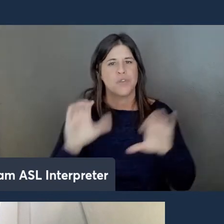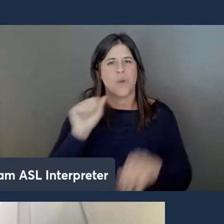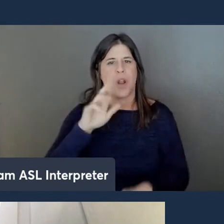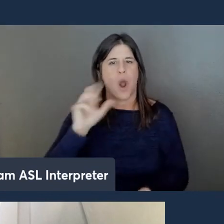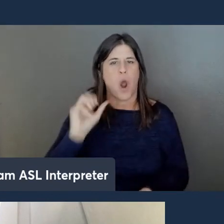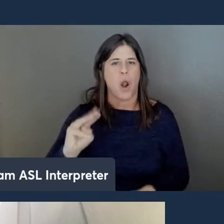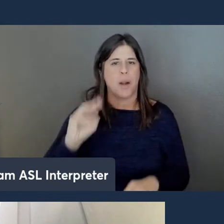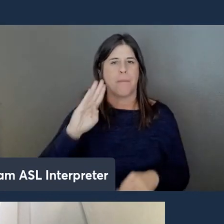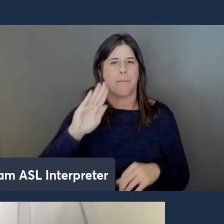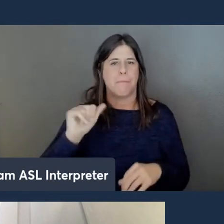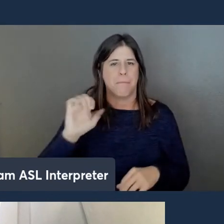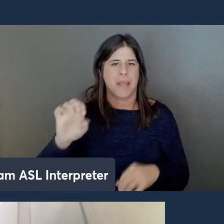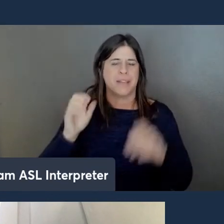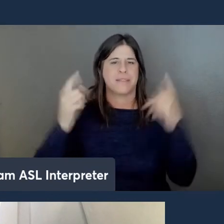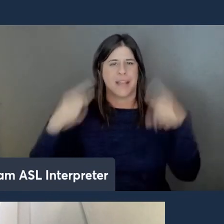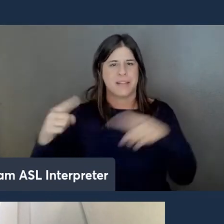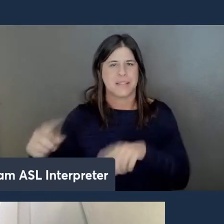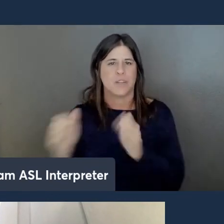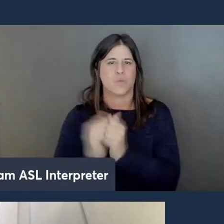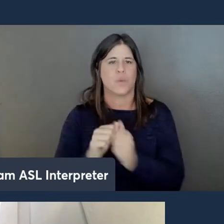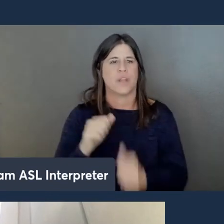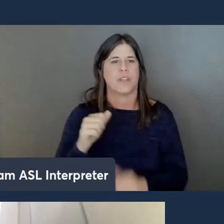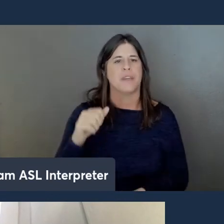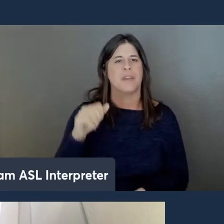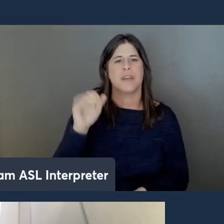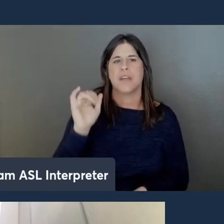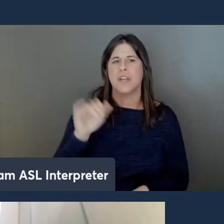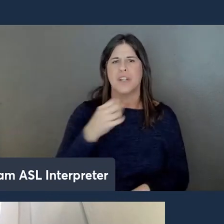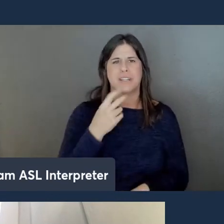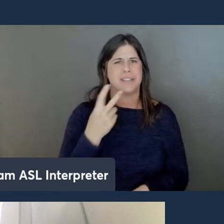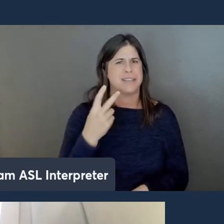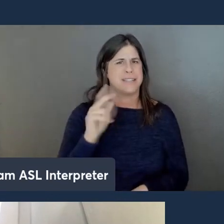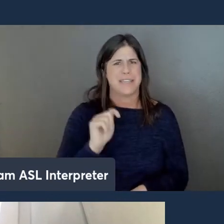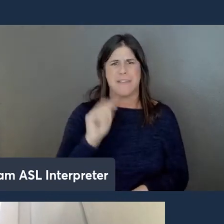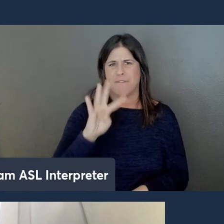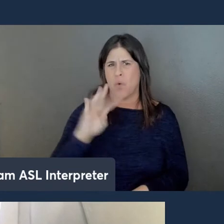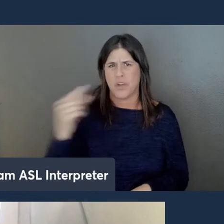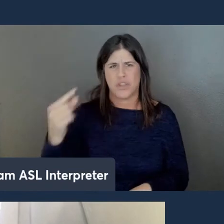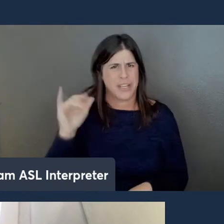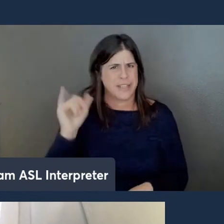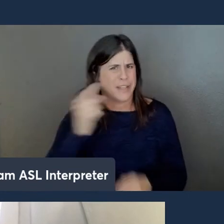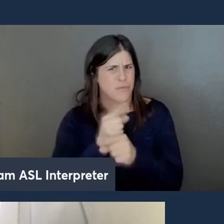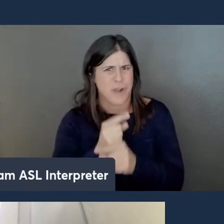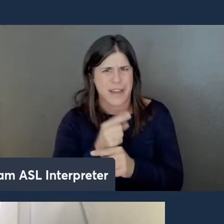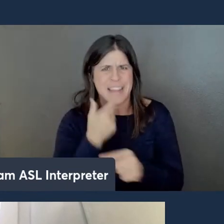so remember two Nvidia T four G, is that correct? Is that That's very very correct. The way you pronounce it?